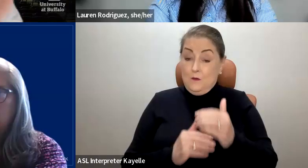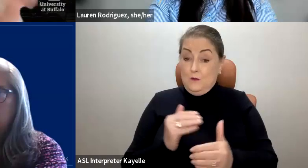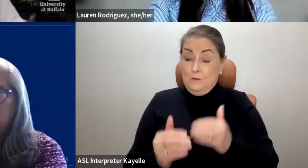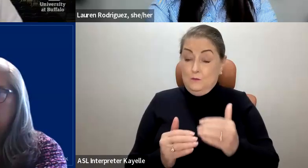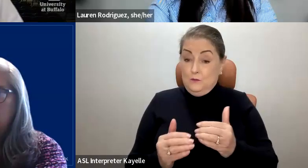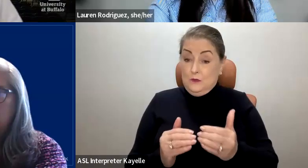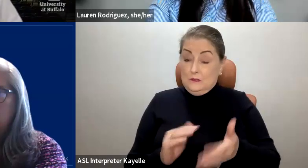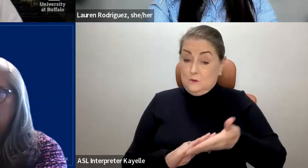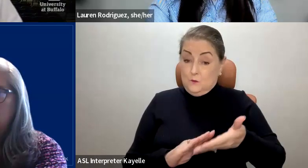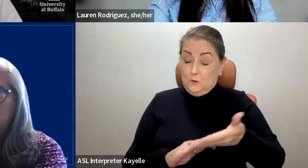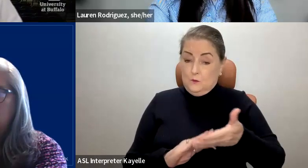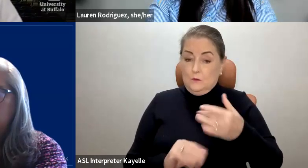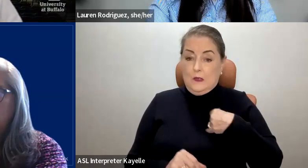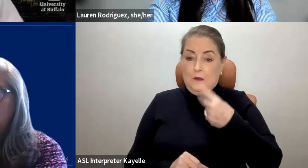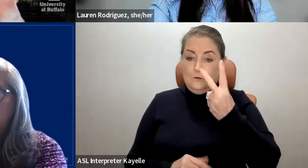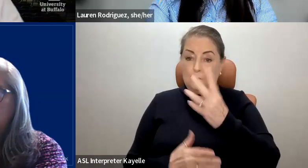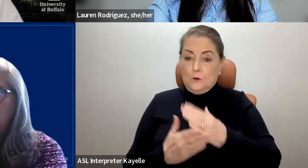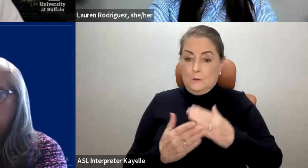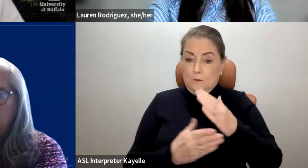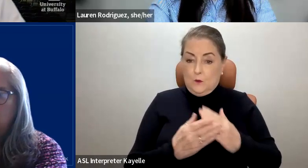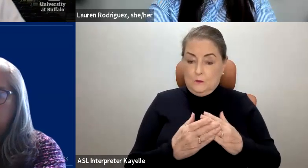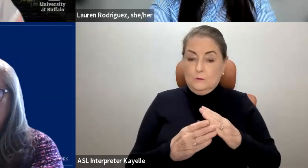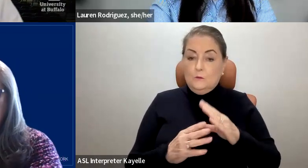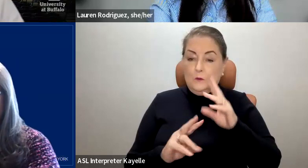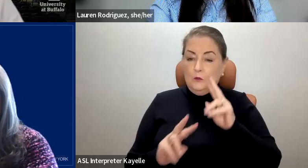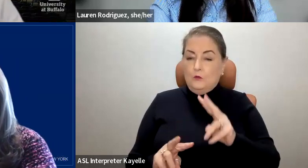components we are looking for, as somebody requests an